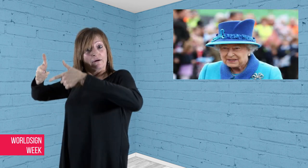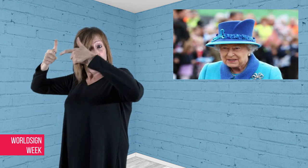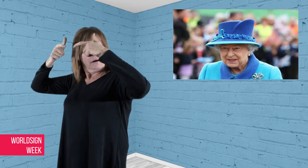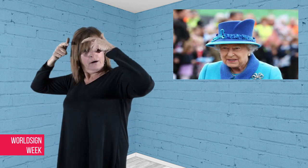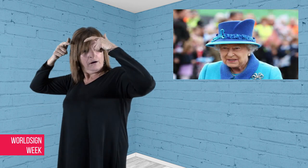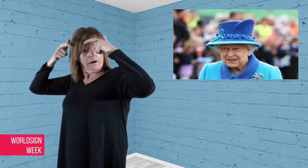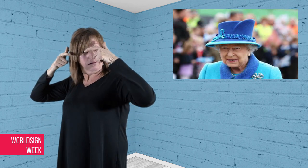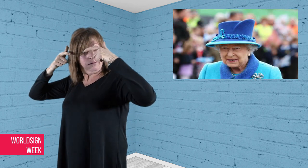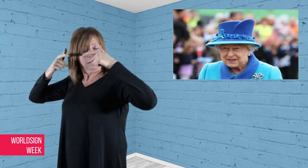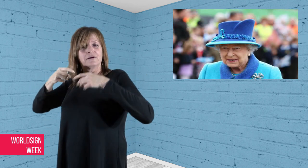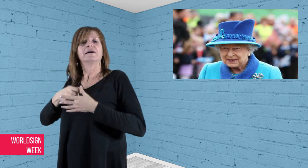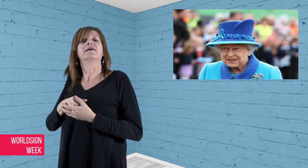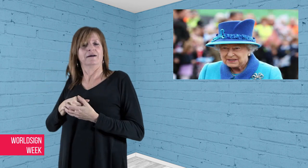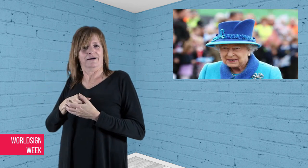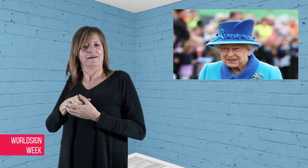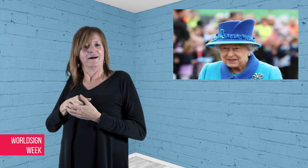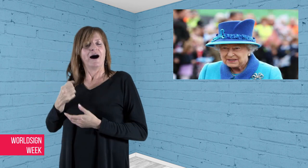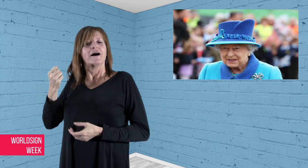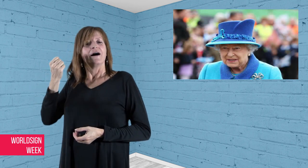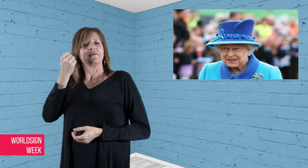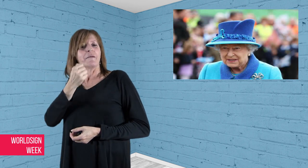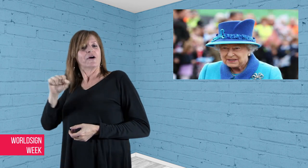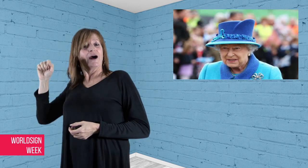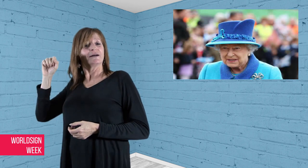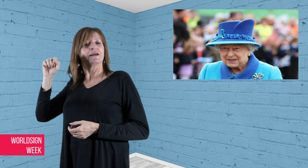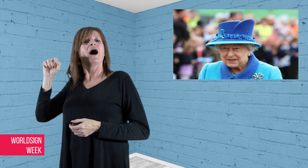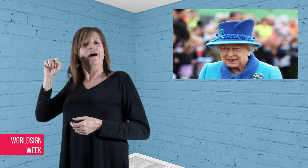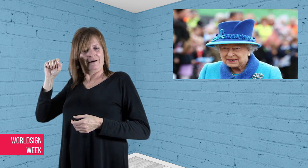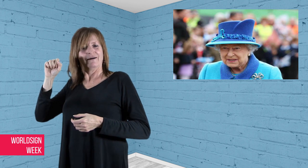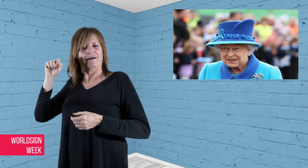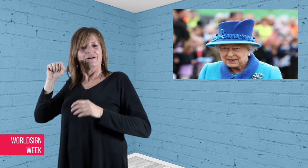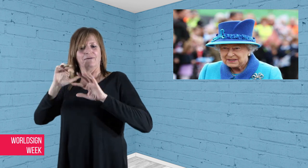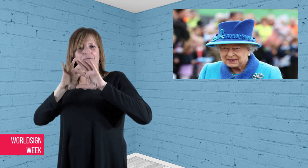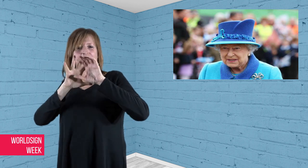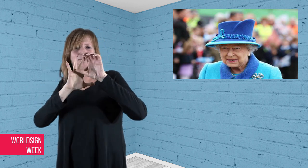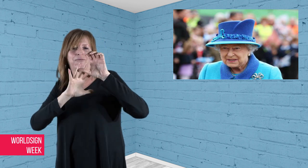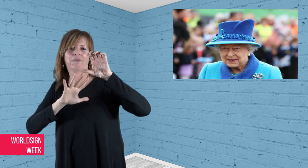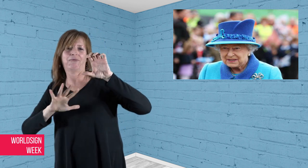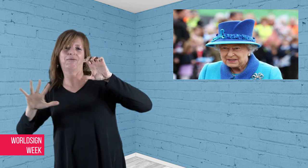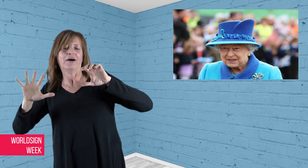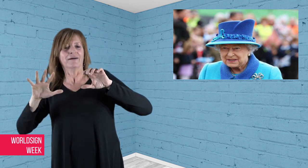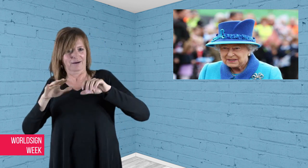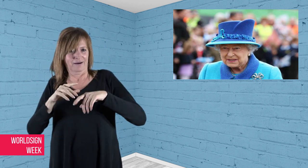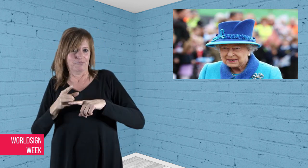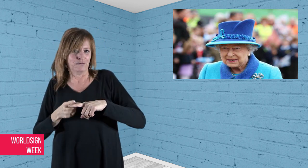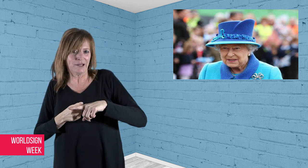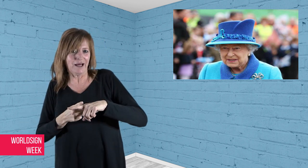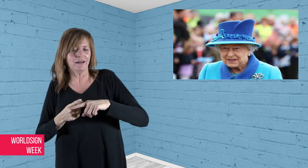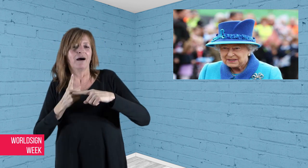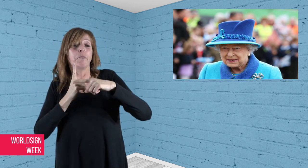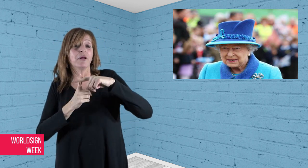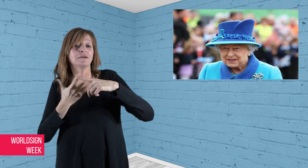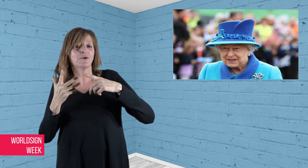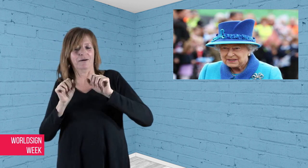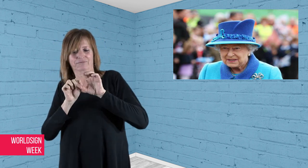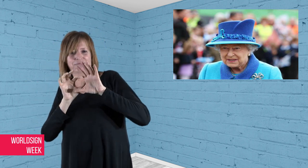Britain and most of the world. The era of powerful sovereign